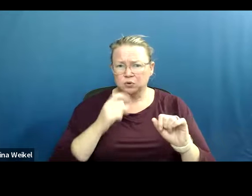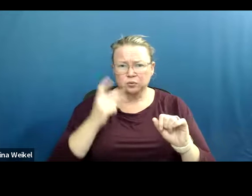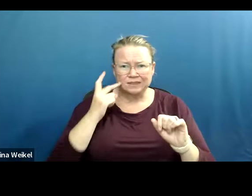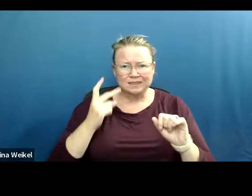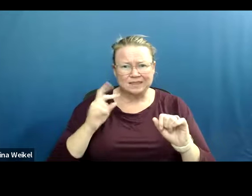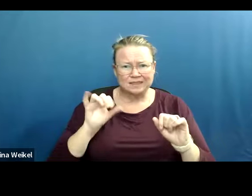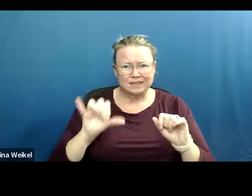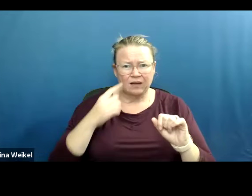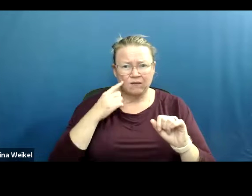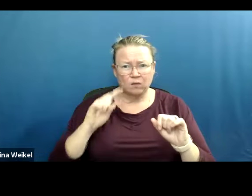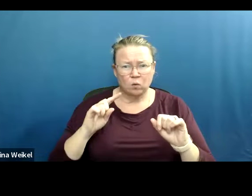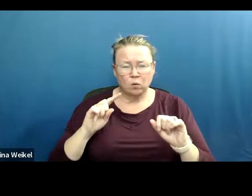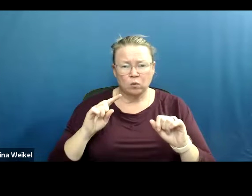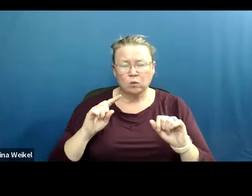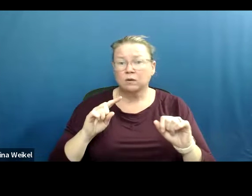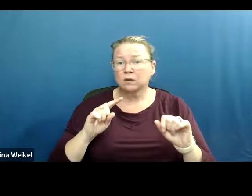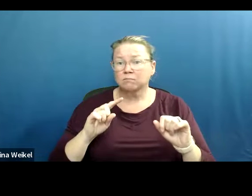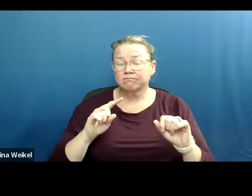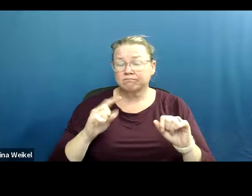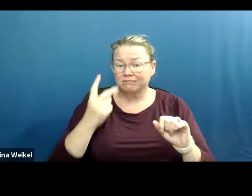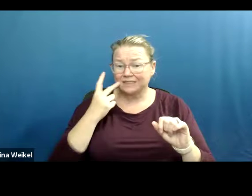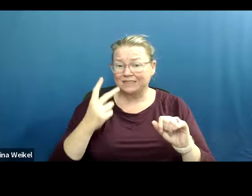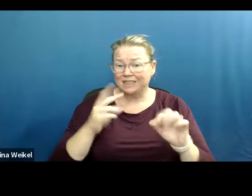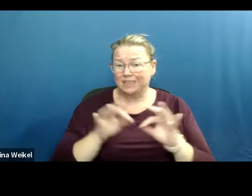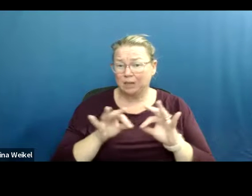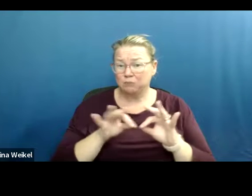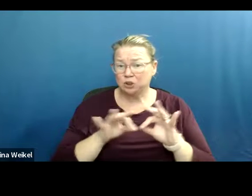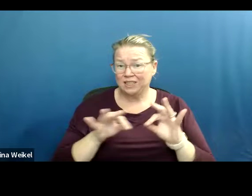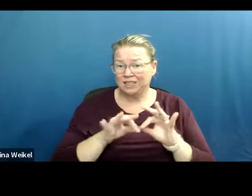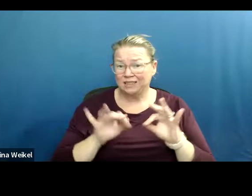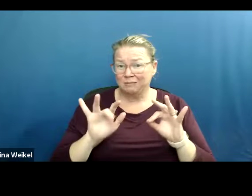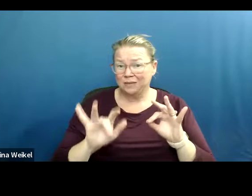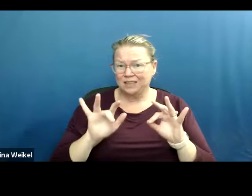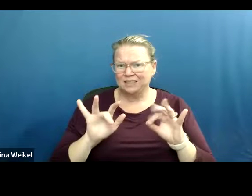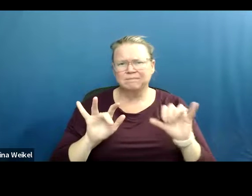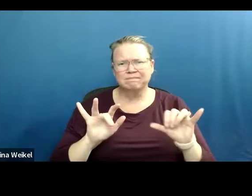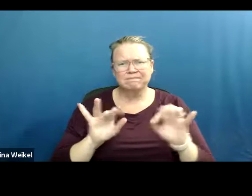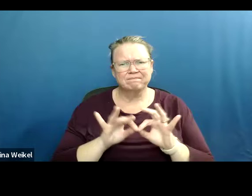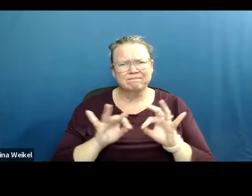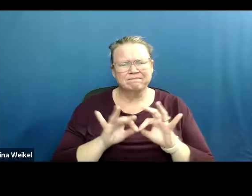Harm (He/Him): for. Captioner Trish: Is there a captioning button? Maybe. Harm (He/Him): Captioning. Captioner Trish: And let it.